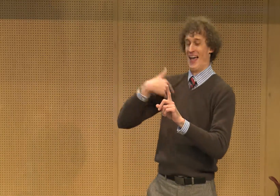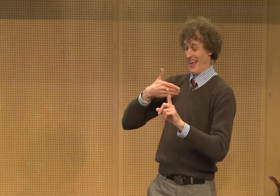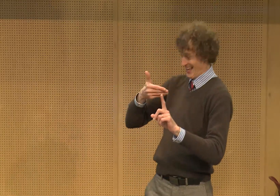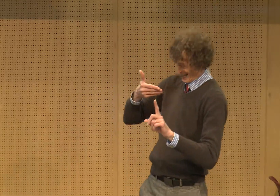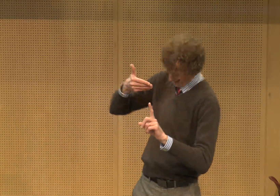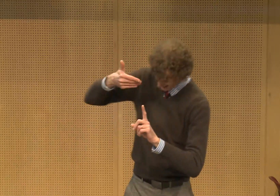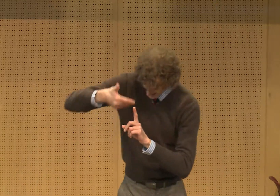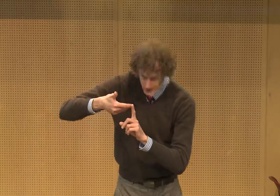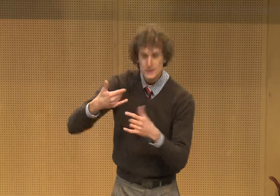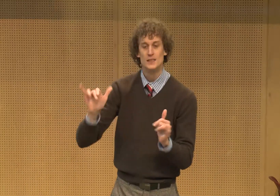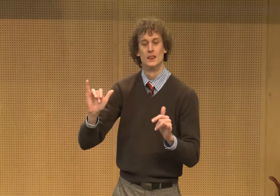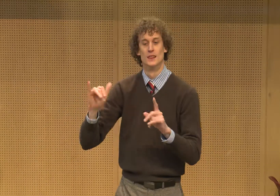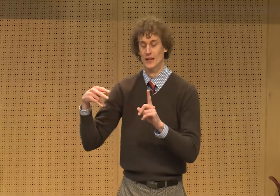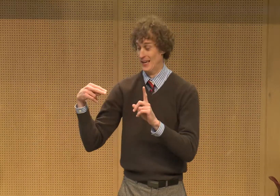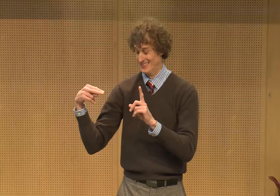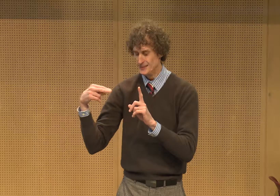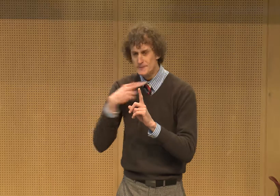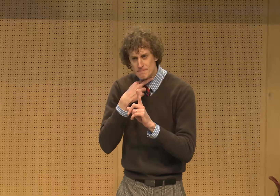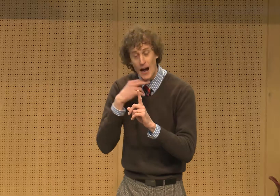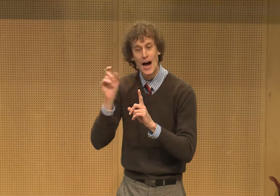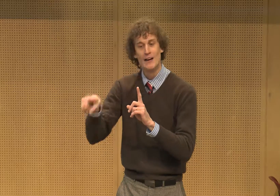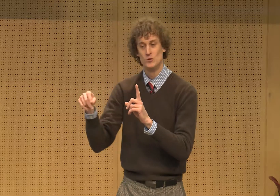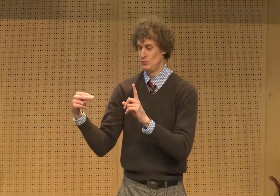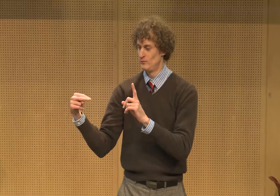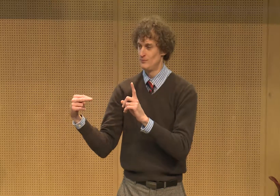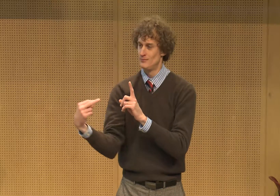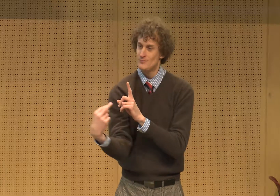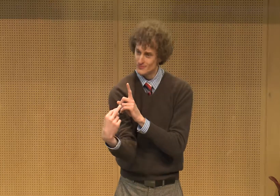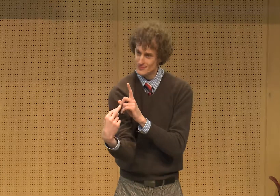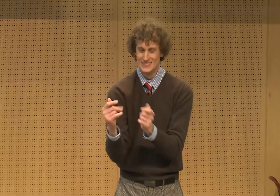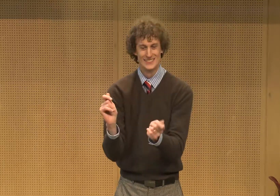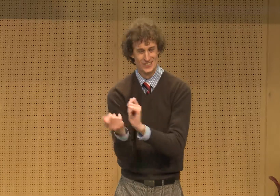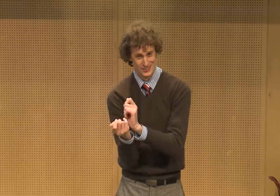you know, "Oh, if I adjust the way I do things, then I can find the answers better."